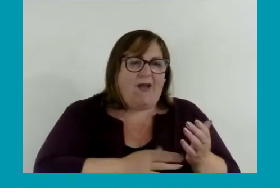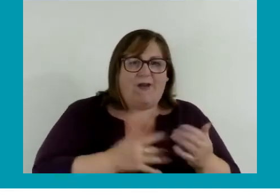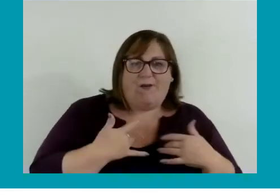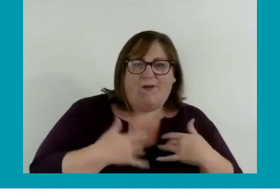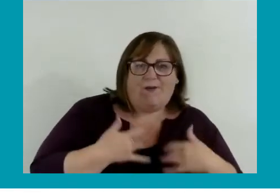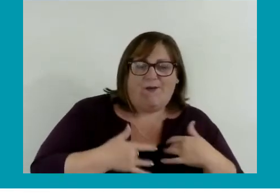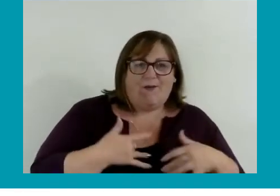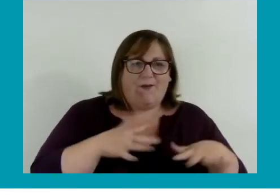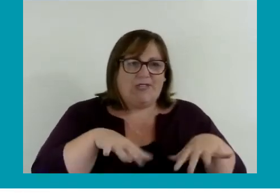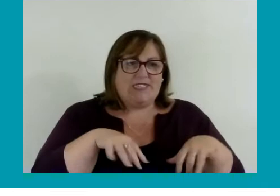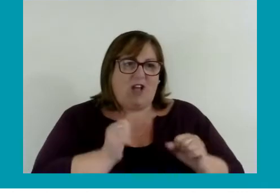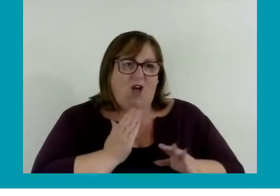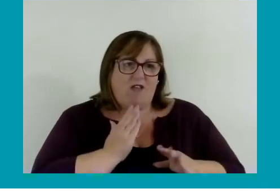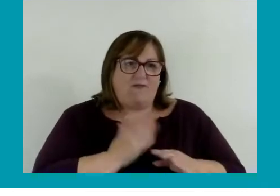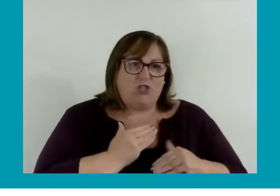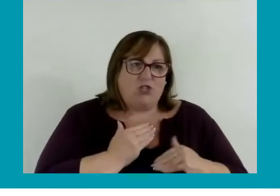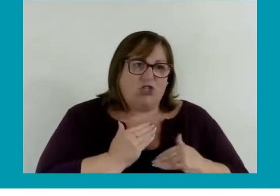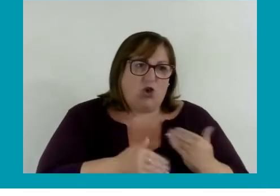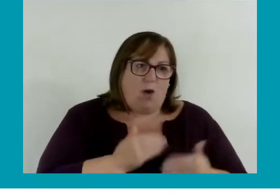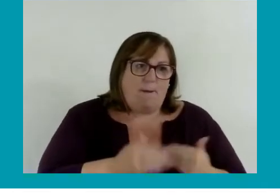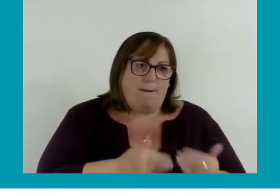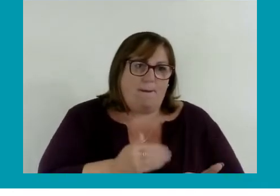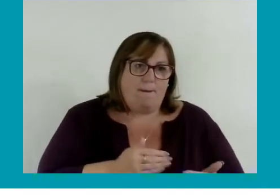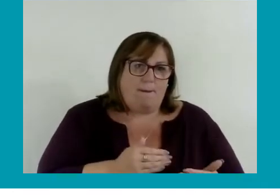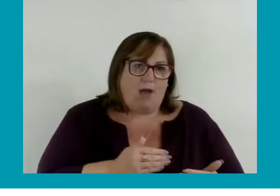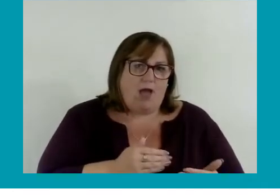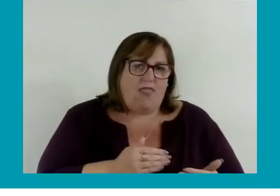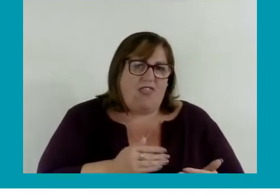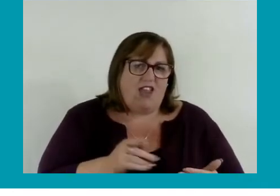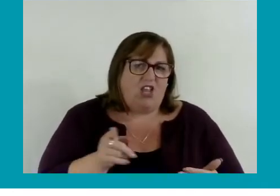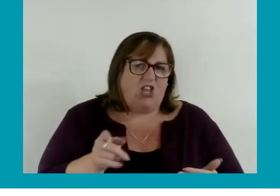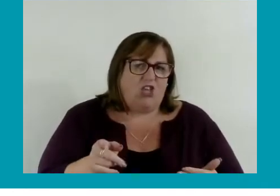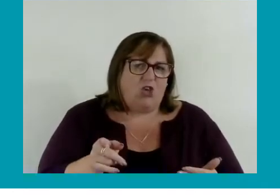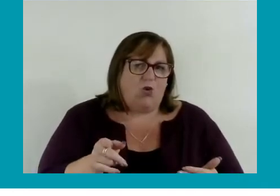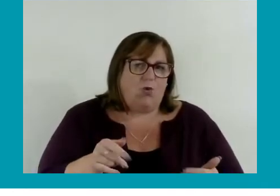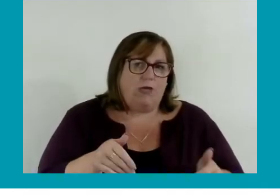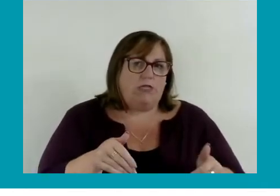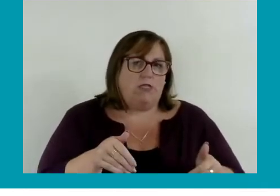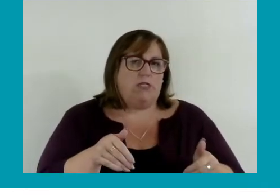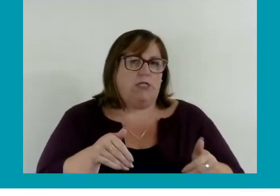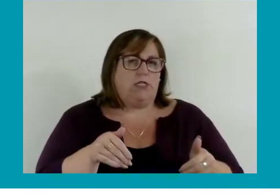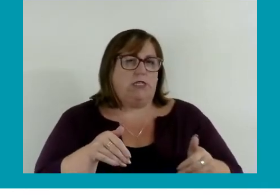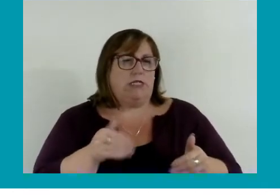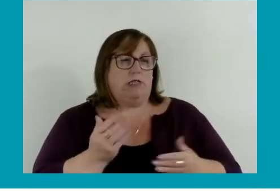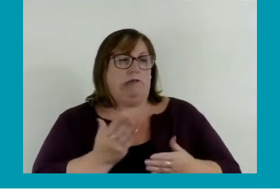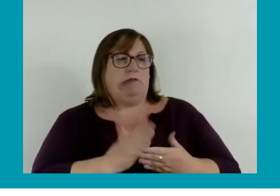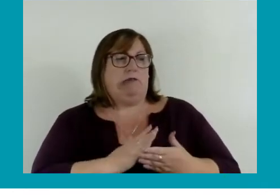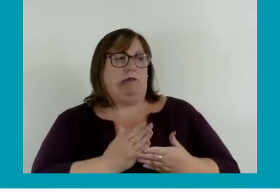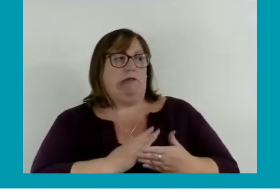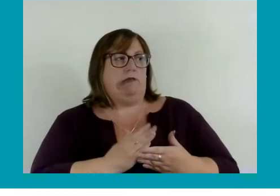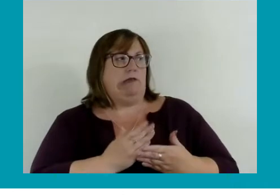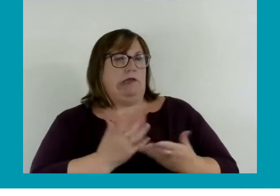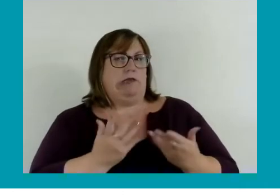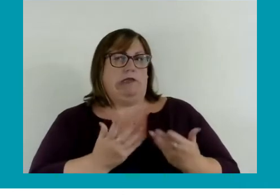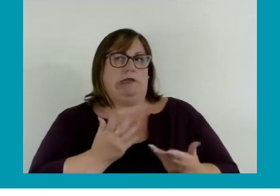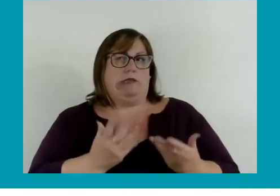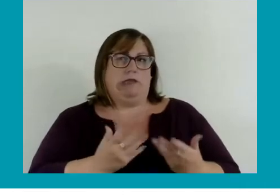that you don't have the appetite or don't have the knowledge or the infrastructure to support